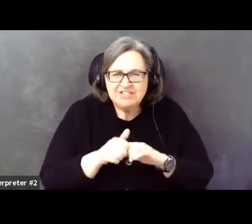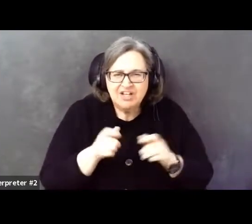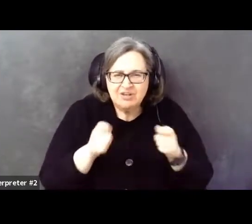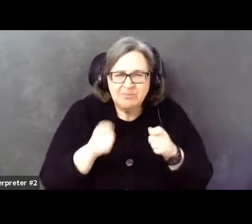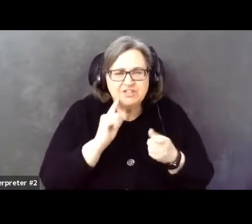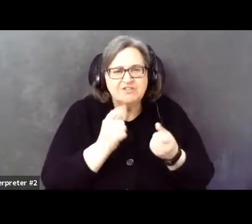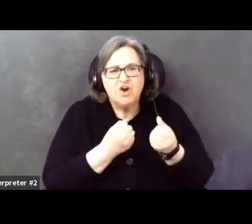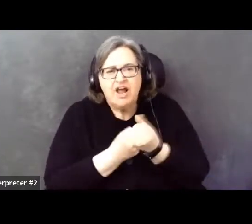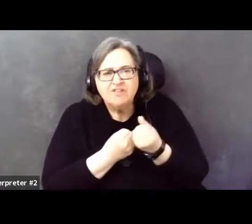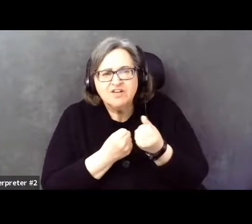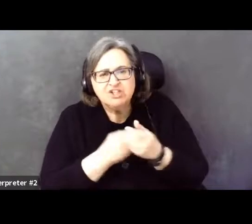training, education, and sustaining